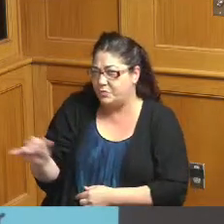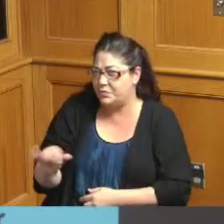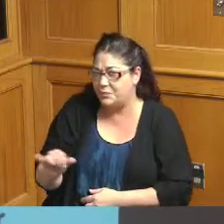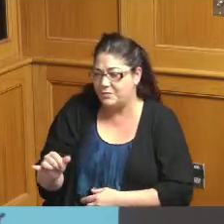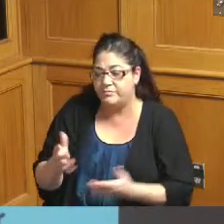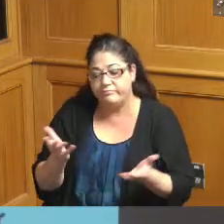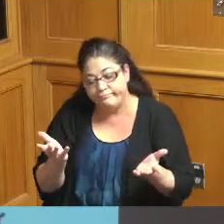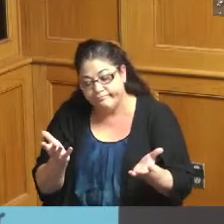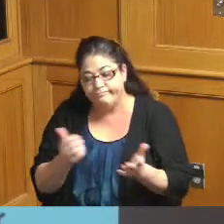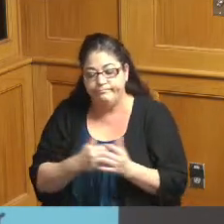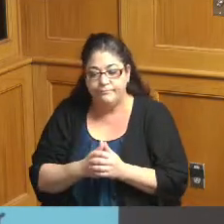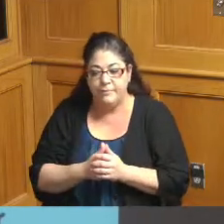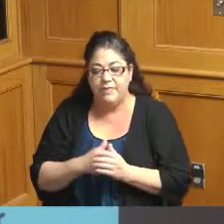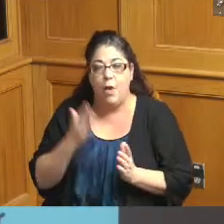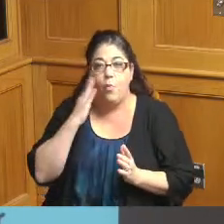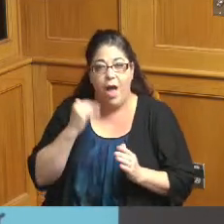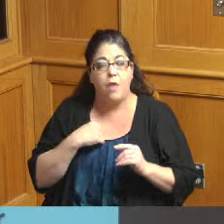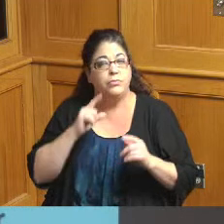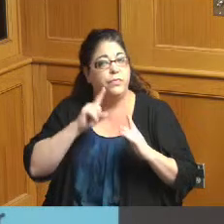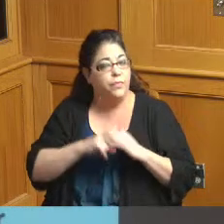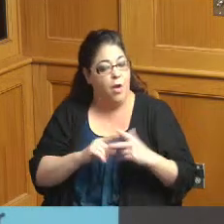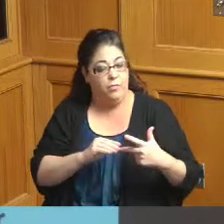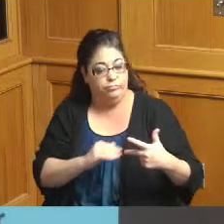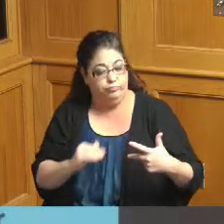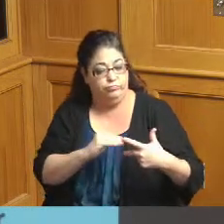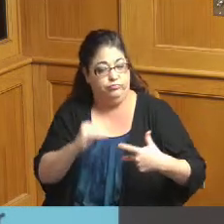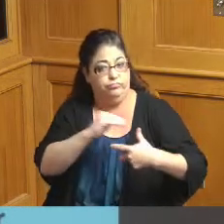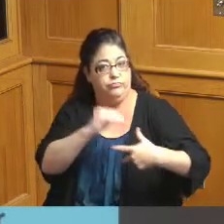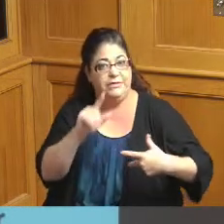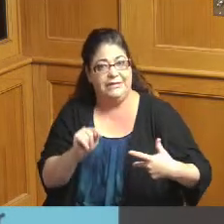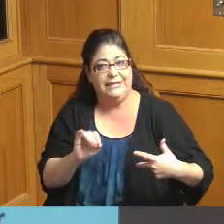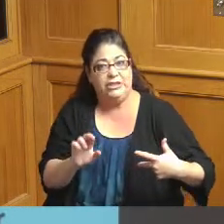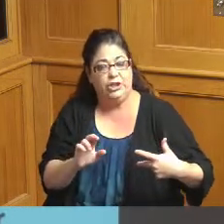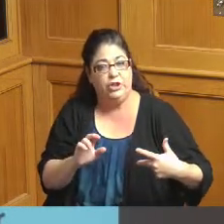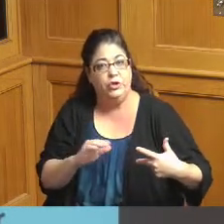issue where we've done this tiered approach we've agreed to see if we can get more folks in the door